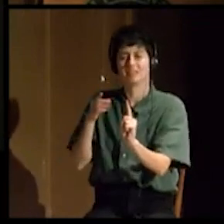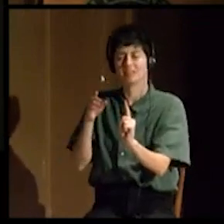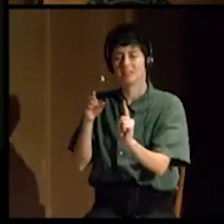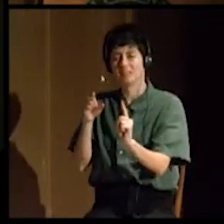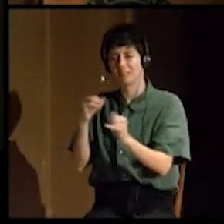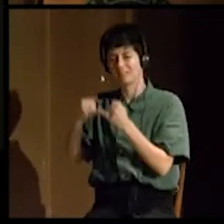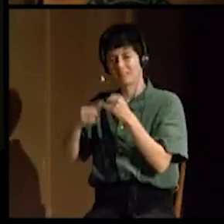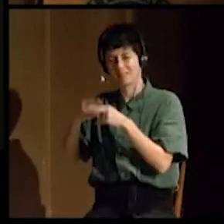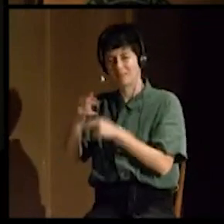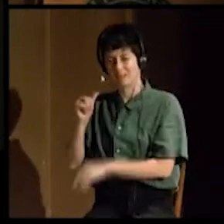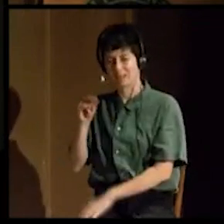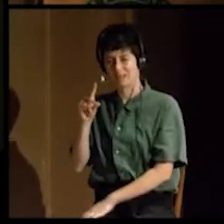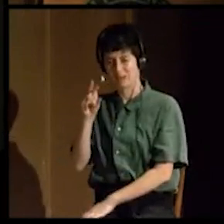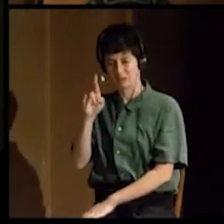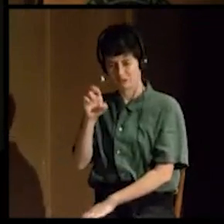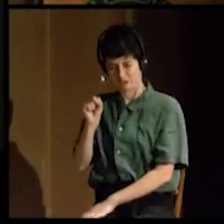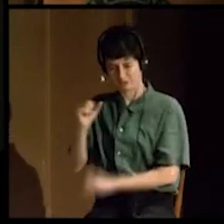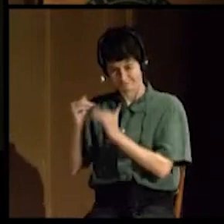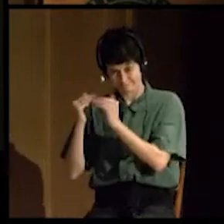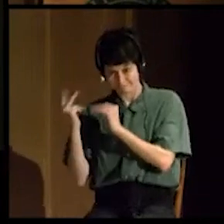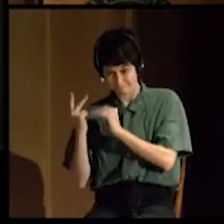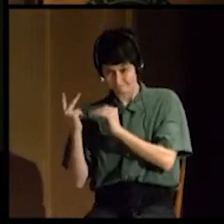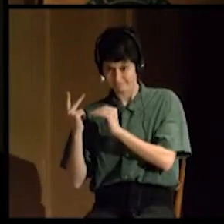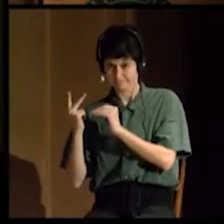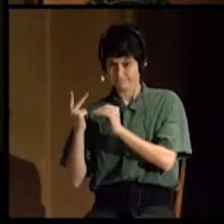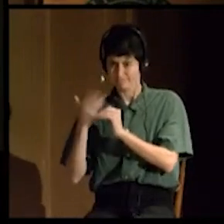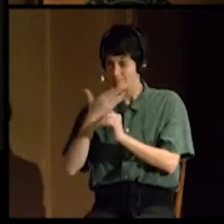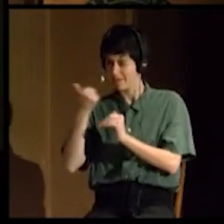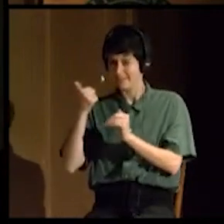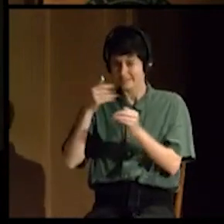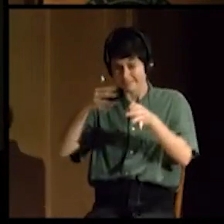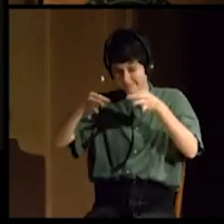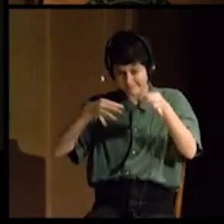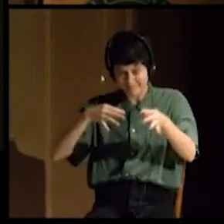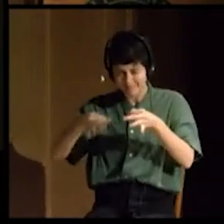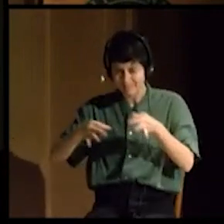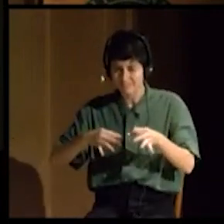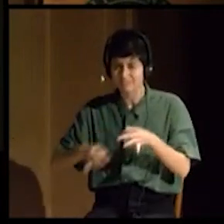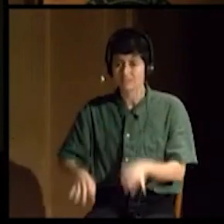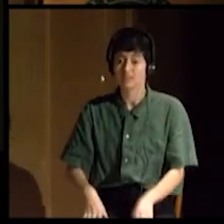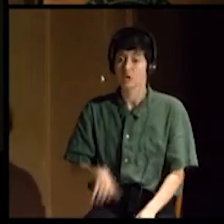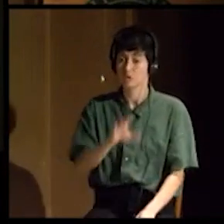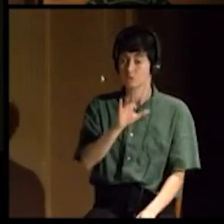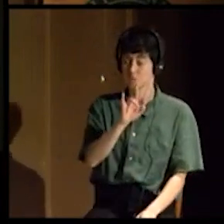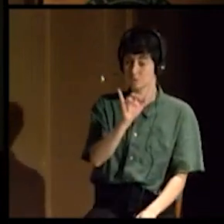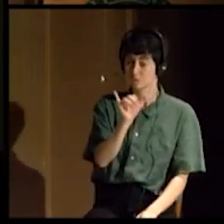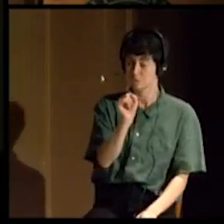of composition is that these crystals must have formed as water was being lost from the melt.